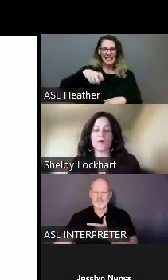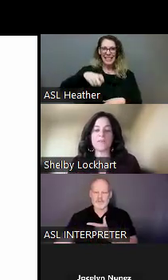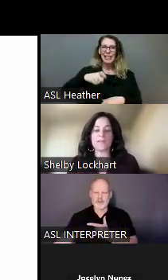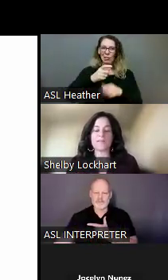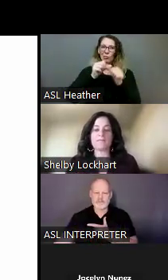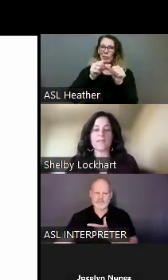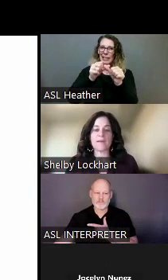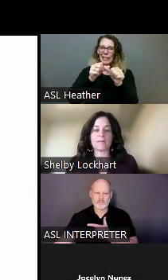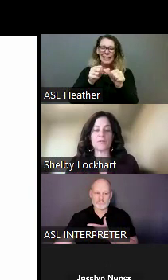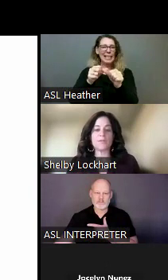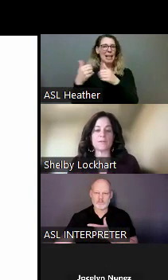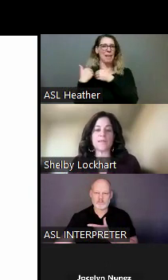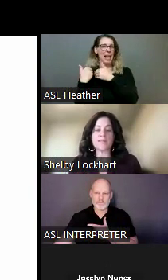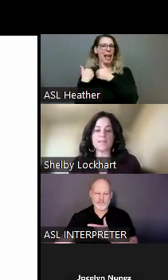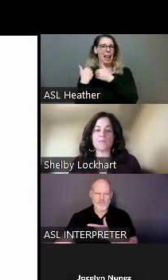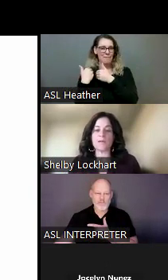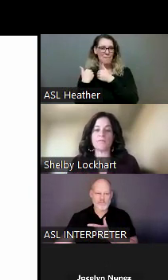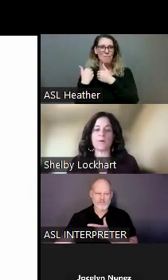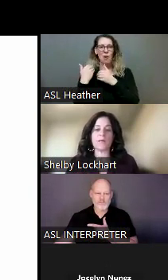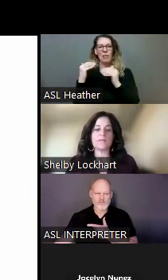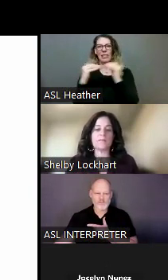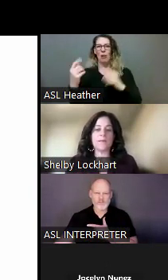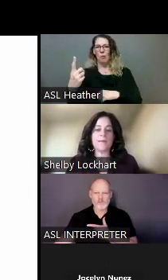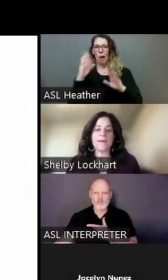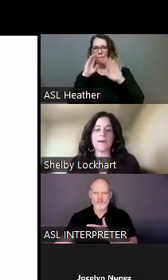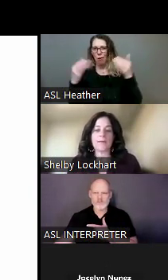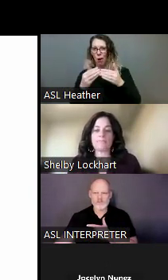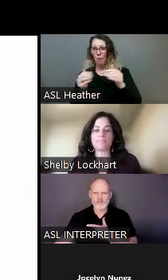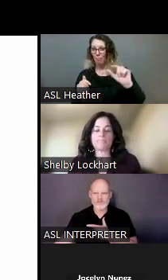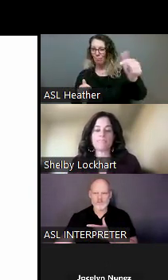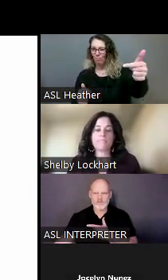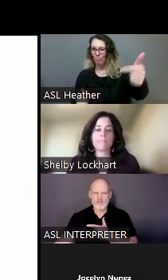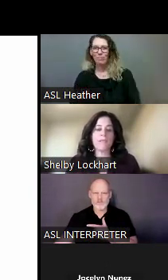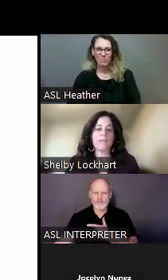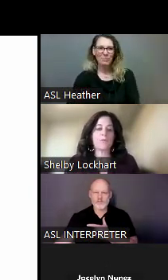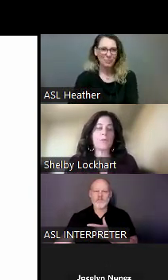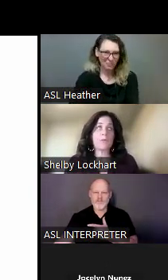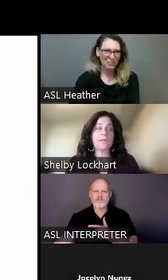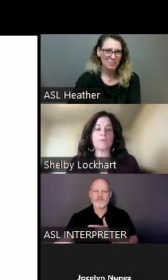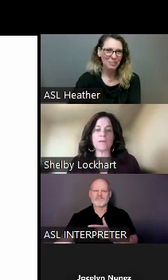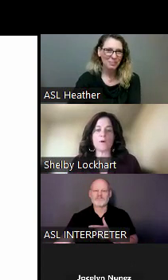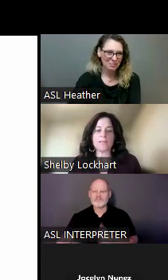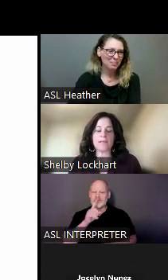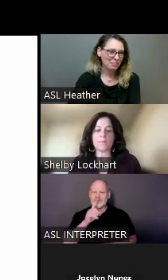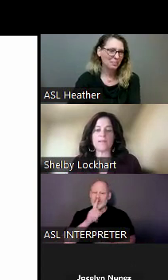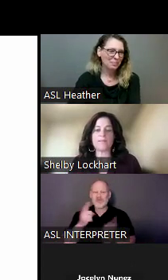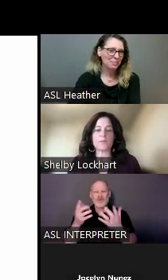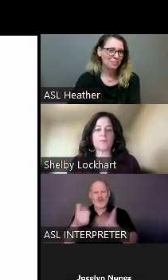holding ourselves accountable to, is that Tier 1 focus. We really, really want to help individual